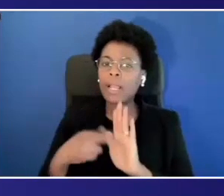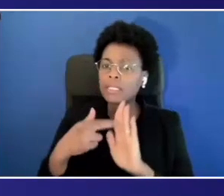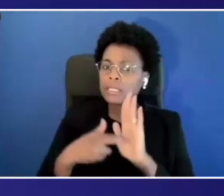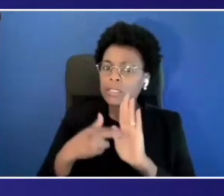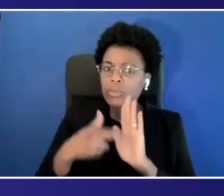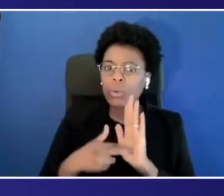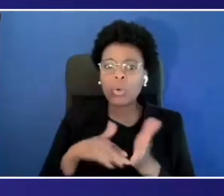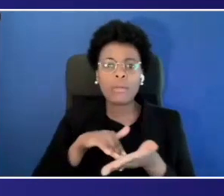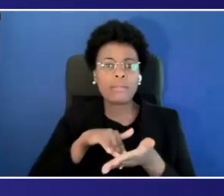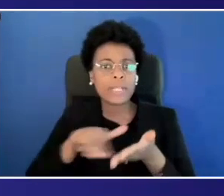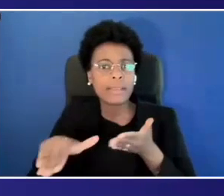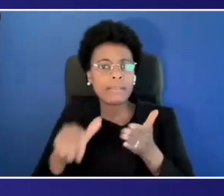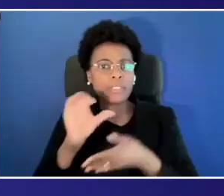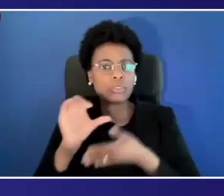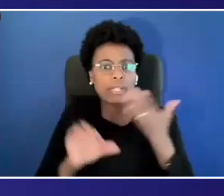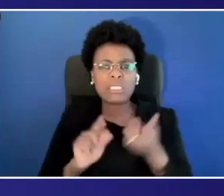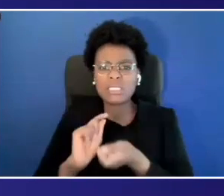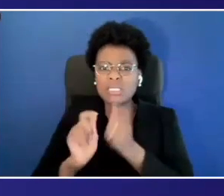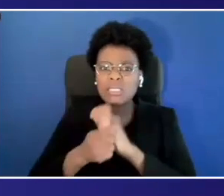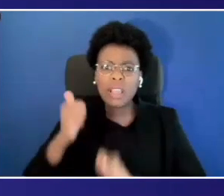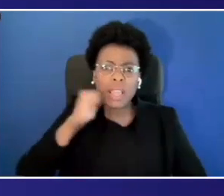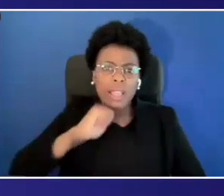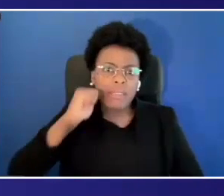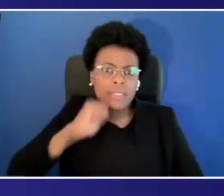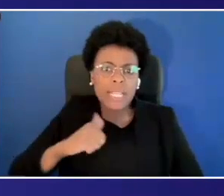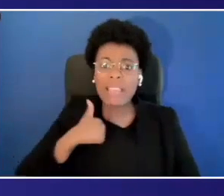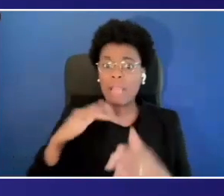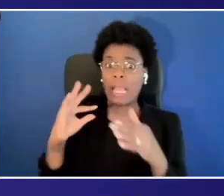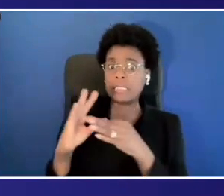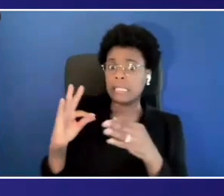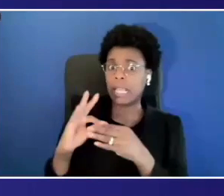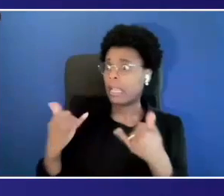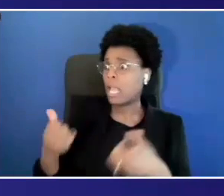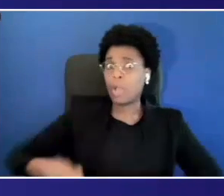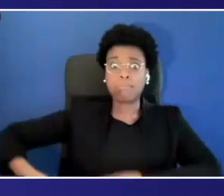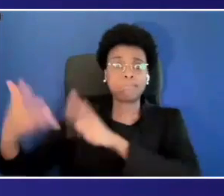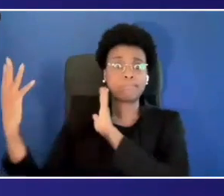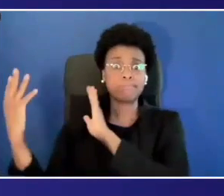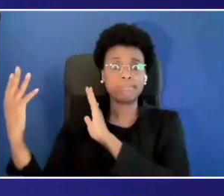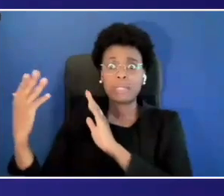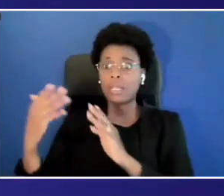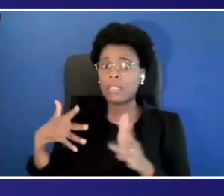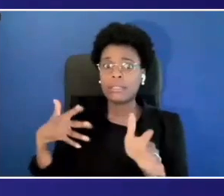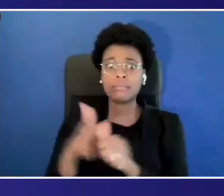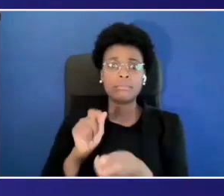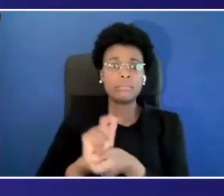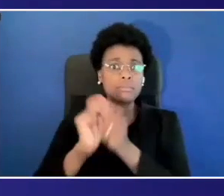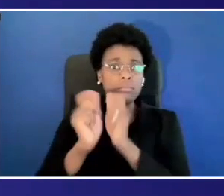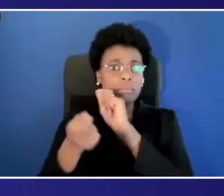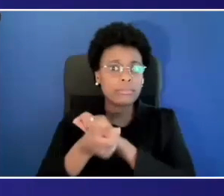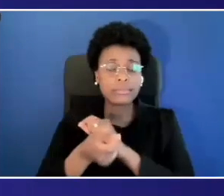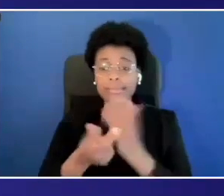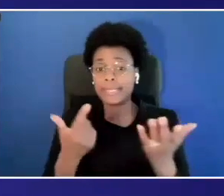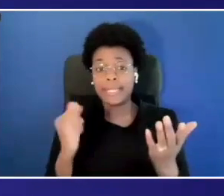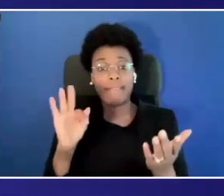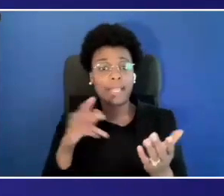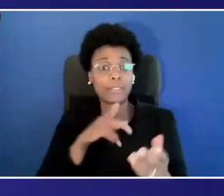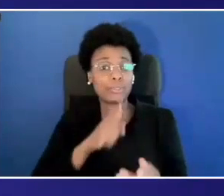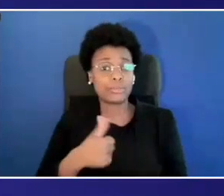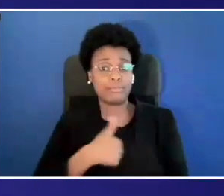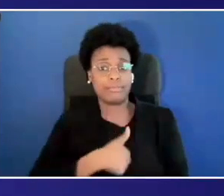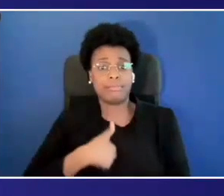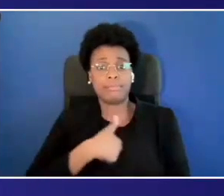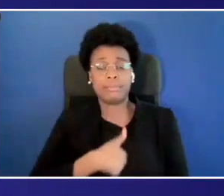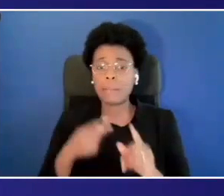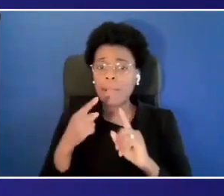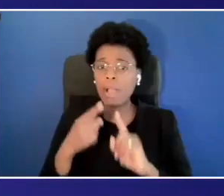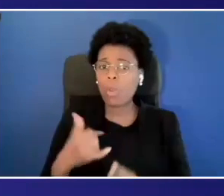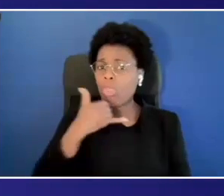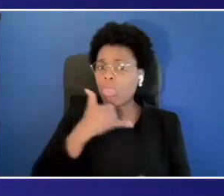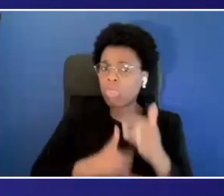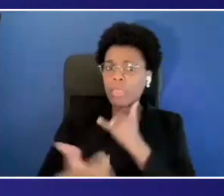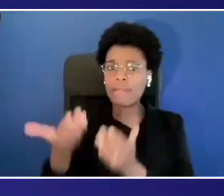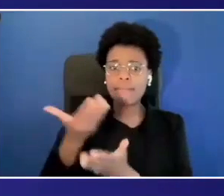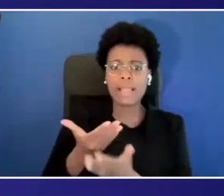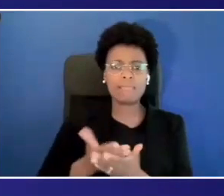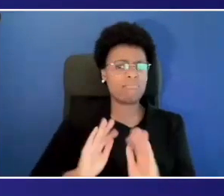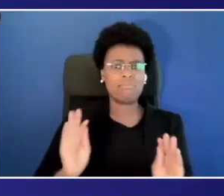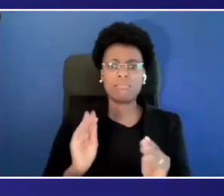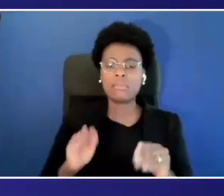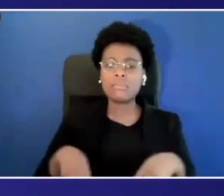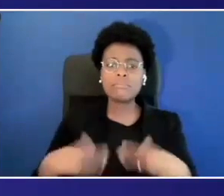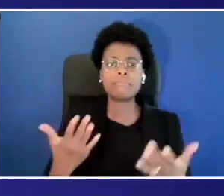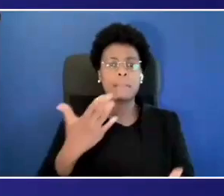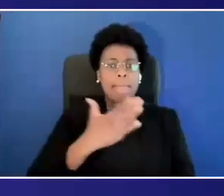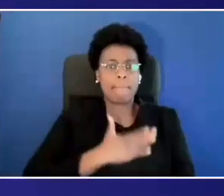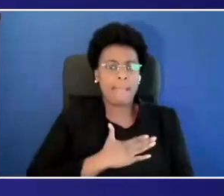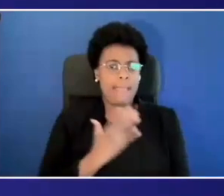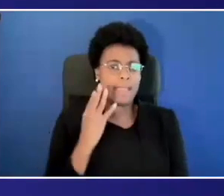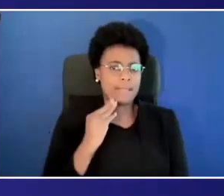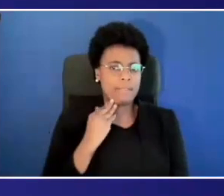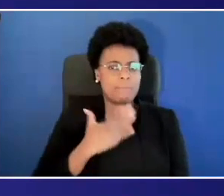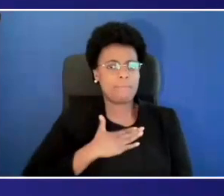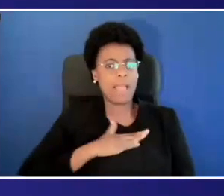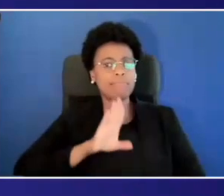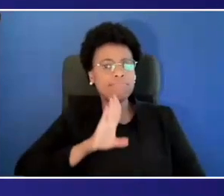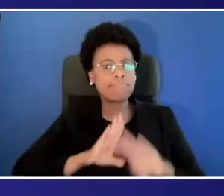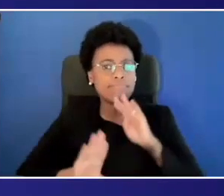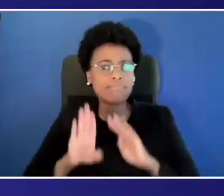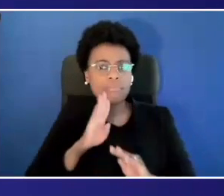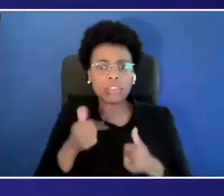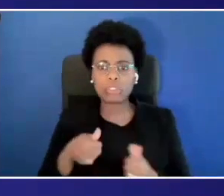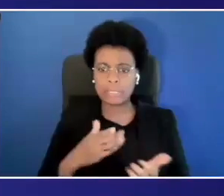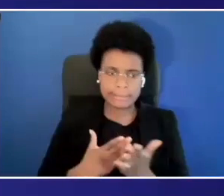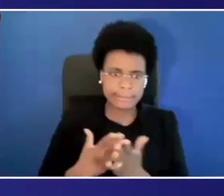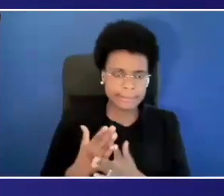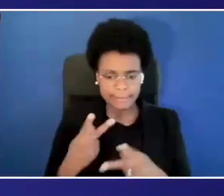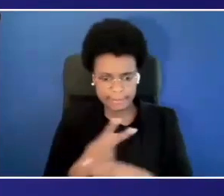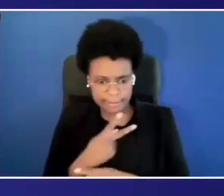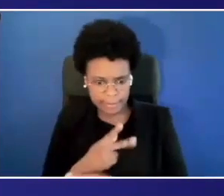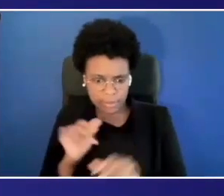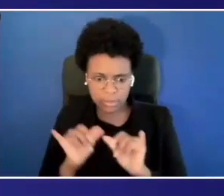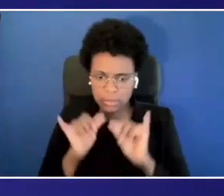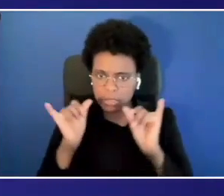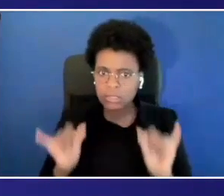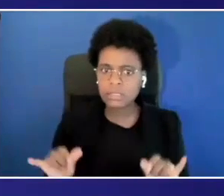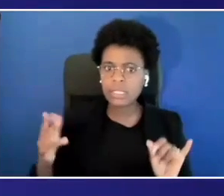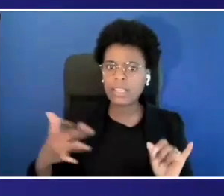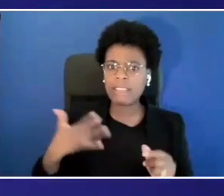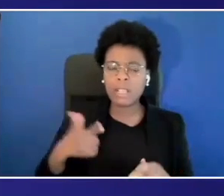If I mentioned something no longer applause or has since been updated, I sincerely apologize. My intentions is not mistake the facts, but to share my experience and the frustration that comes from trying to navigate a system that feels like it's constantly shifting under our feet.